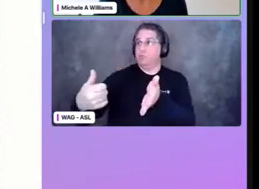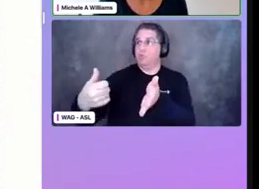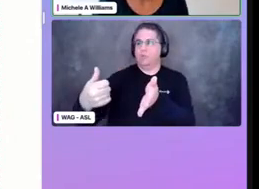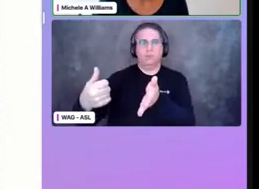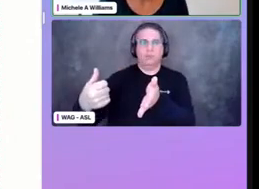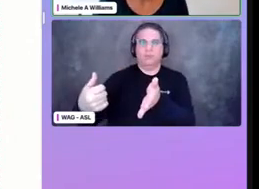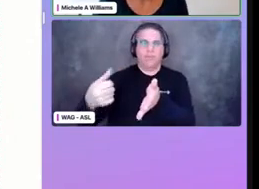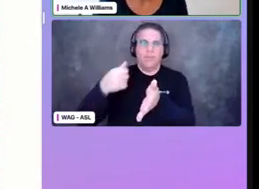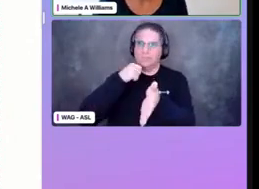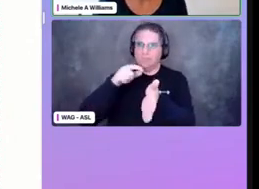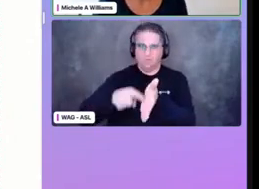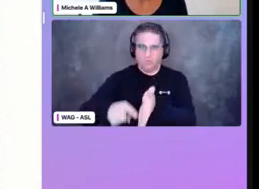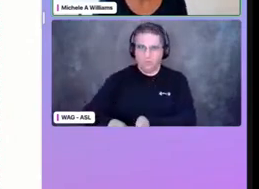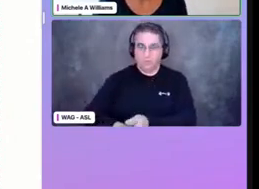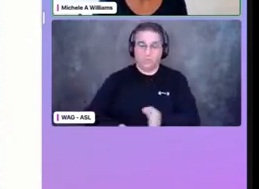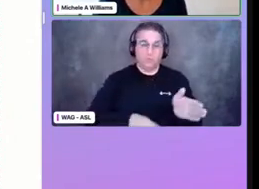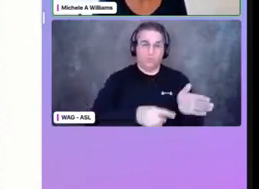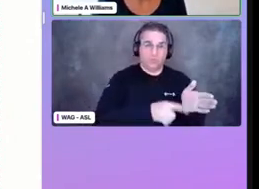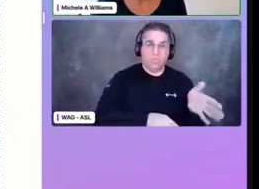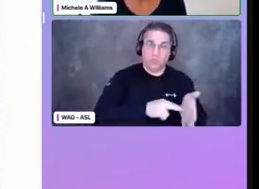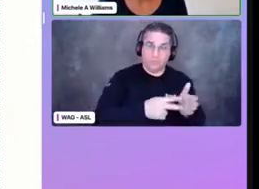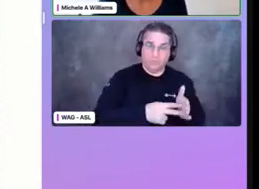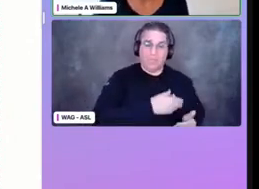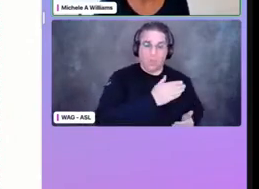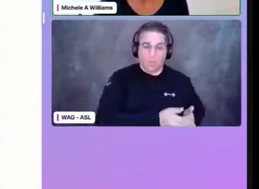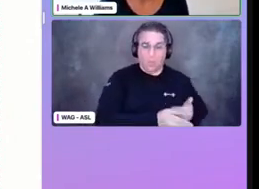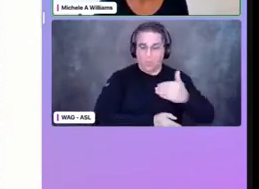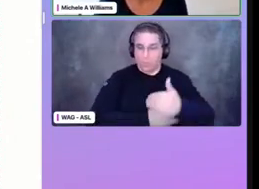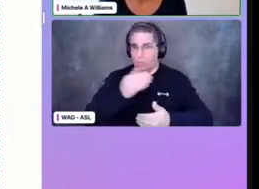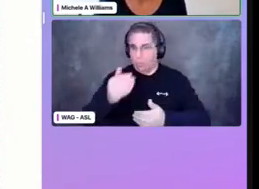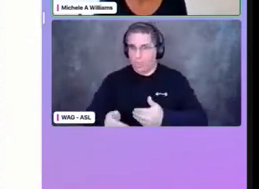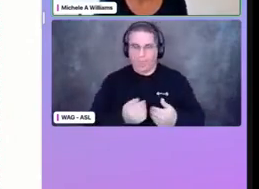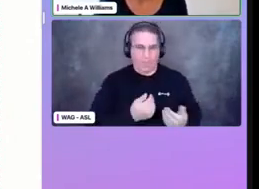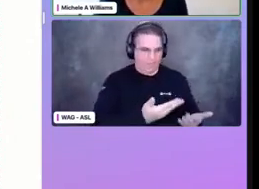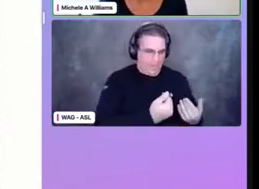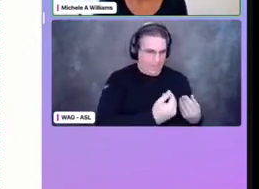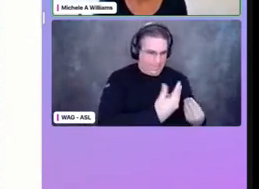all the way to and a final design, then asking someone to simply validate that. Instead,